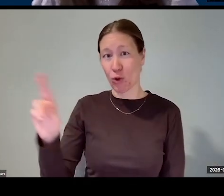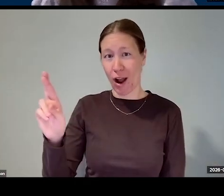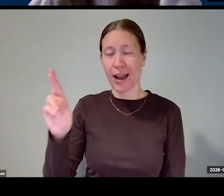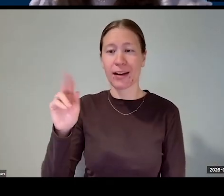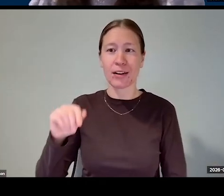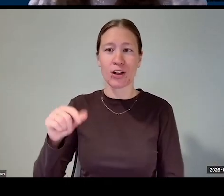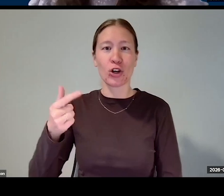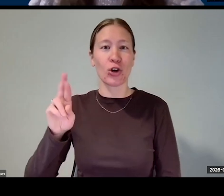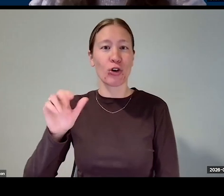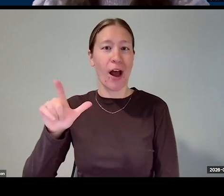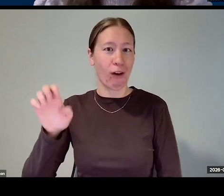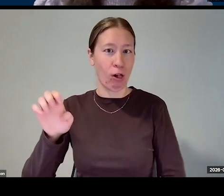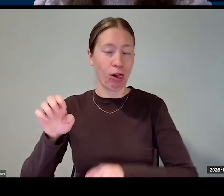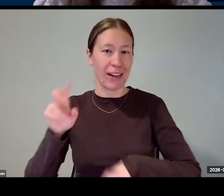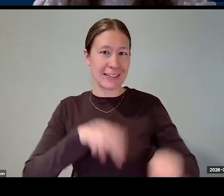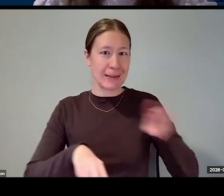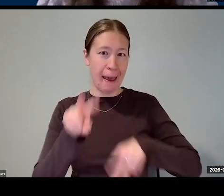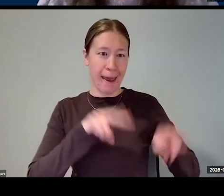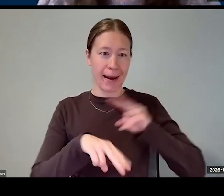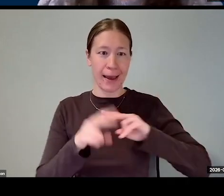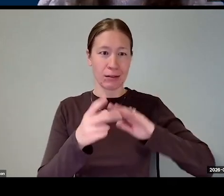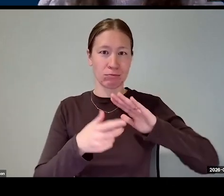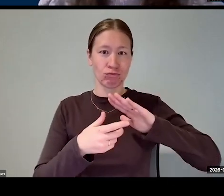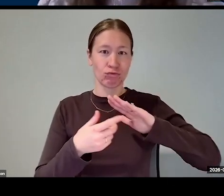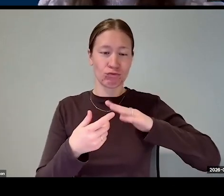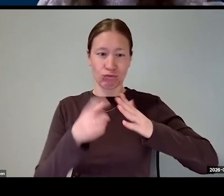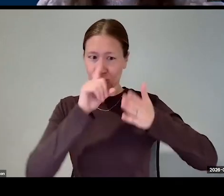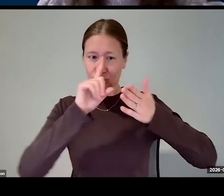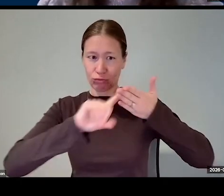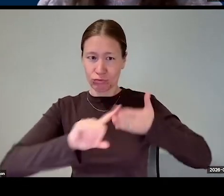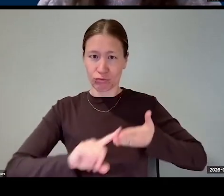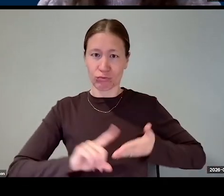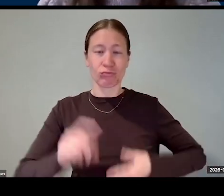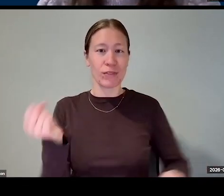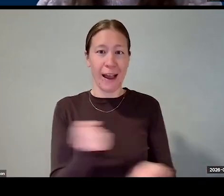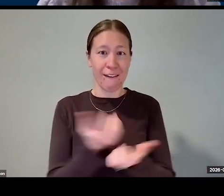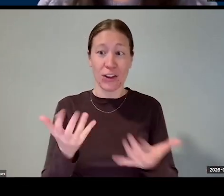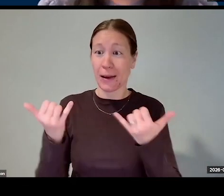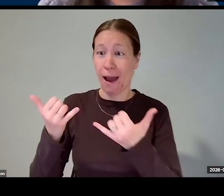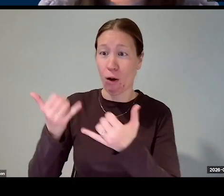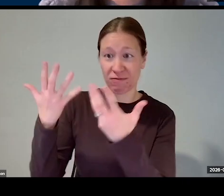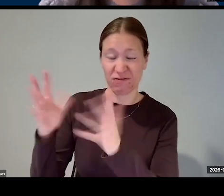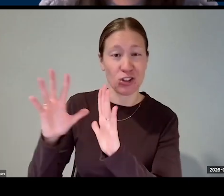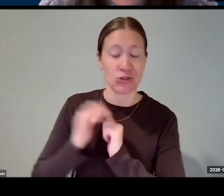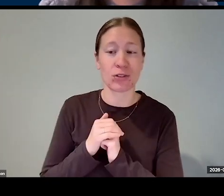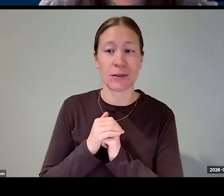and it's scanning everything for accessibility issues. So Grackle's finished running and it looks like we passed all